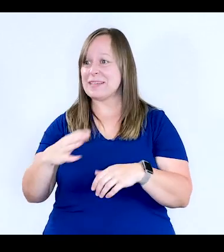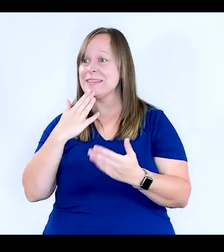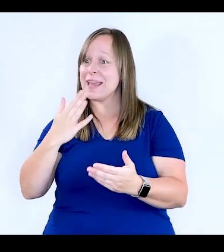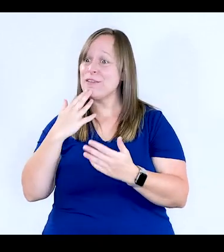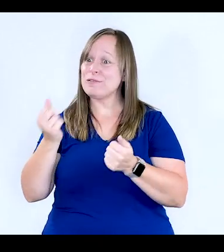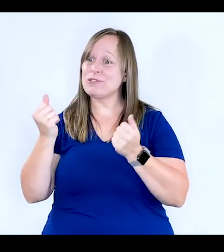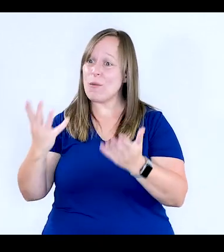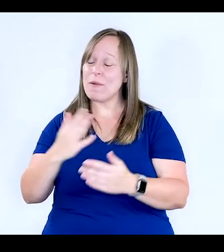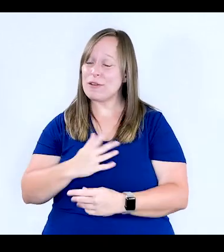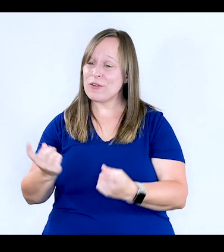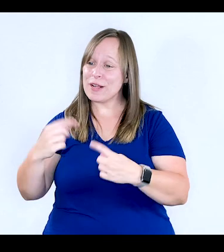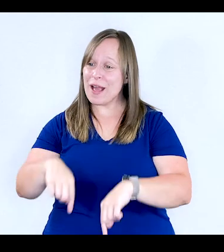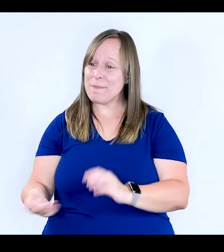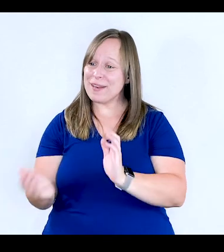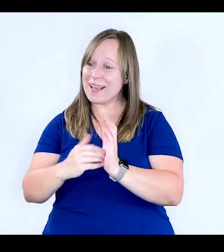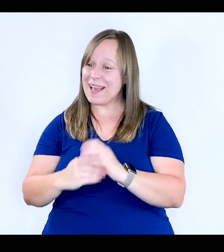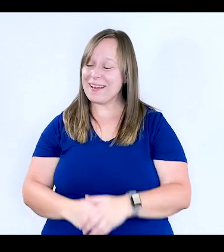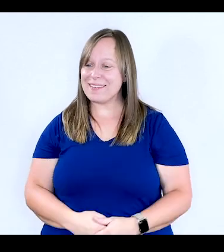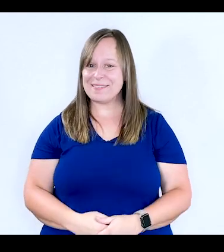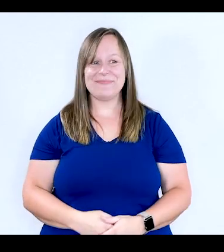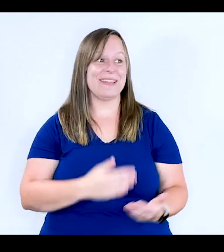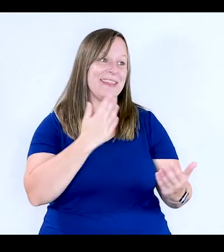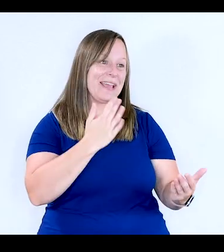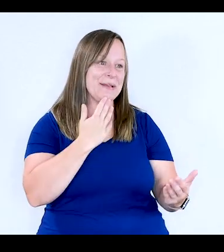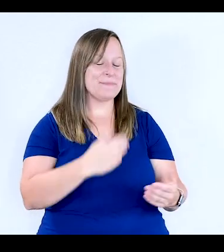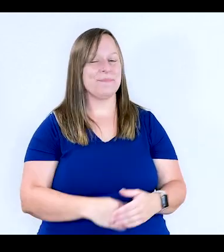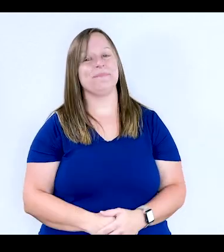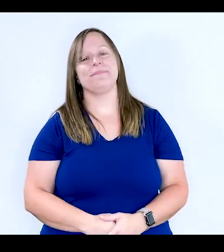Thank you so much for coming in and talking to us today. Thank you.